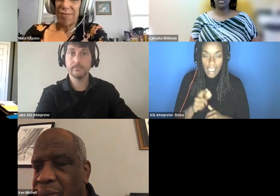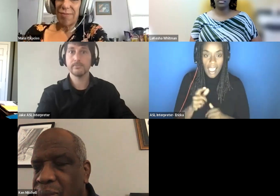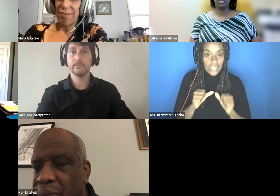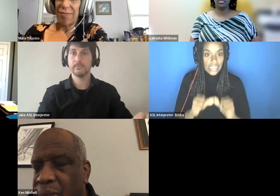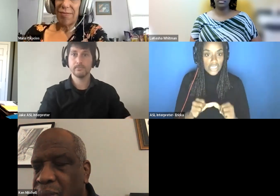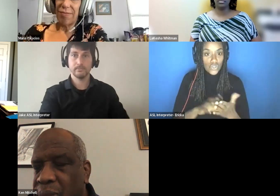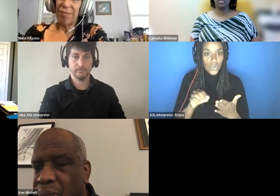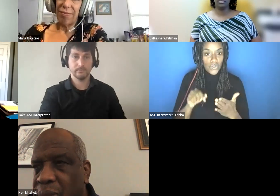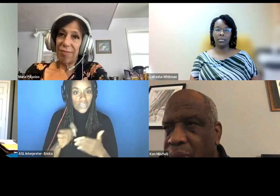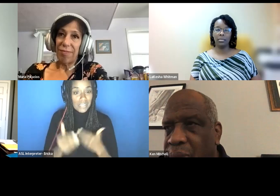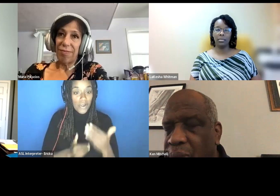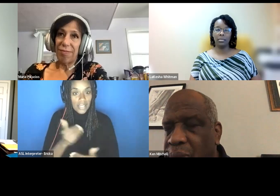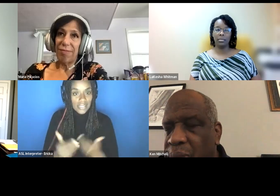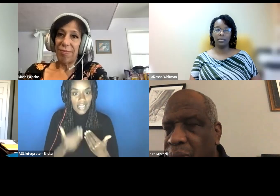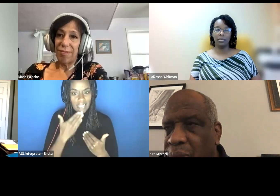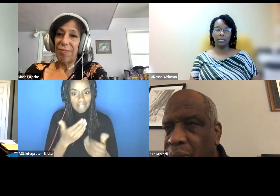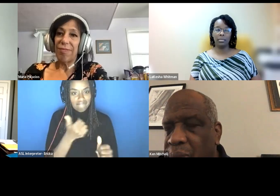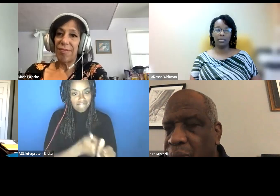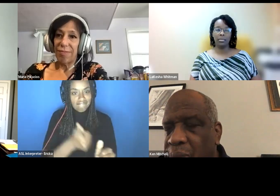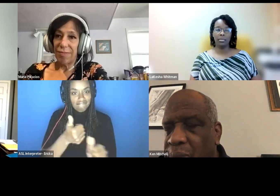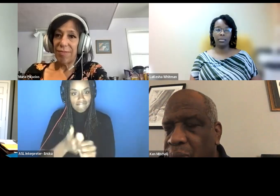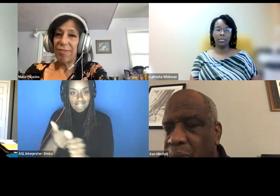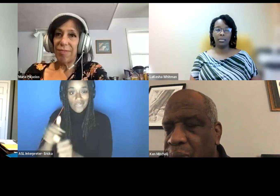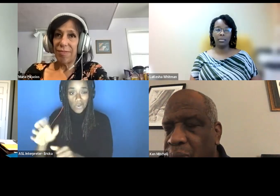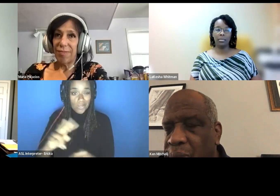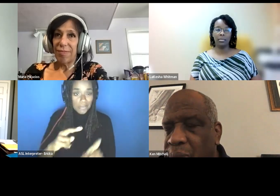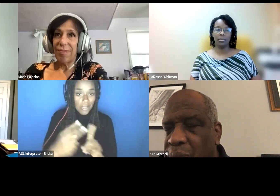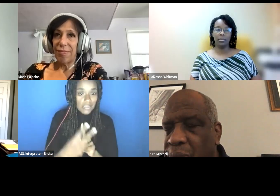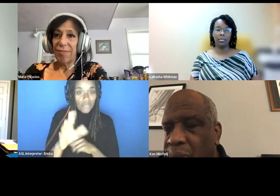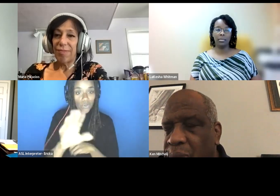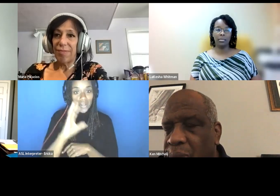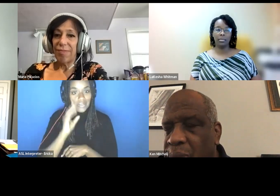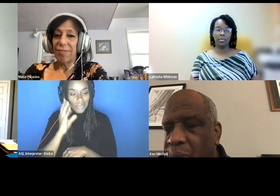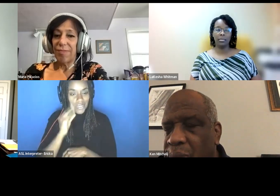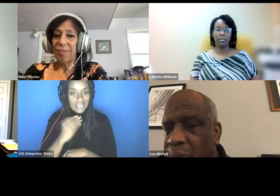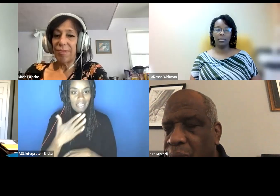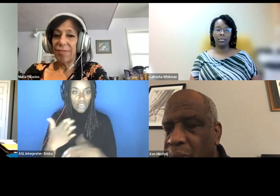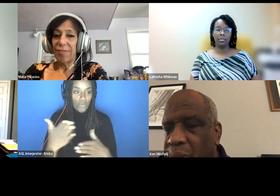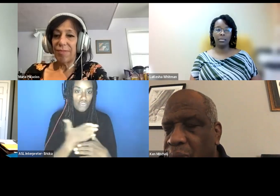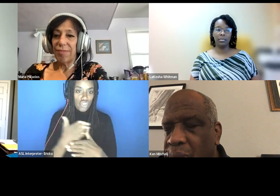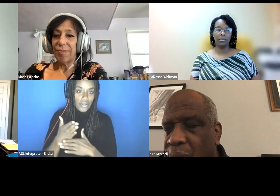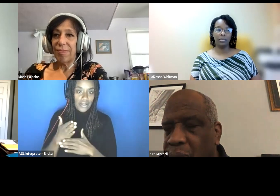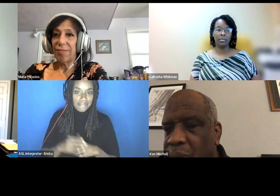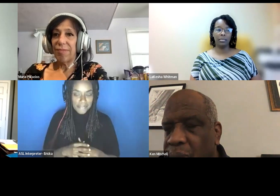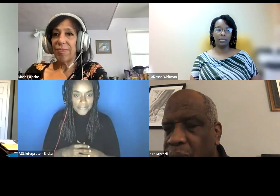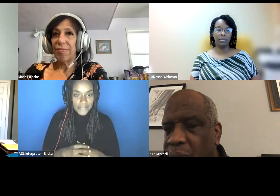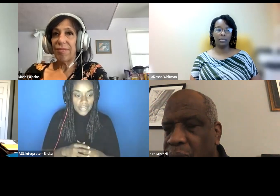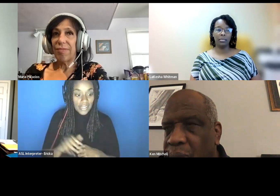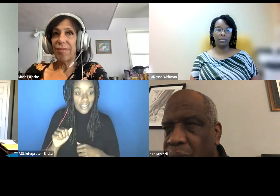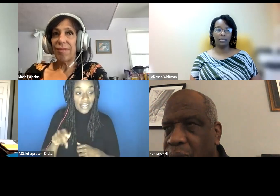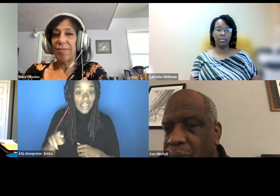I have continued learning through this process.